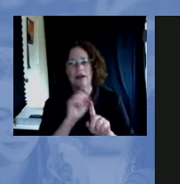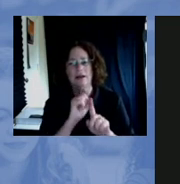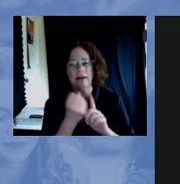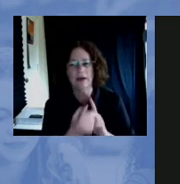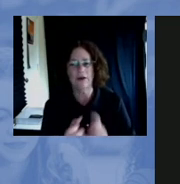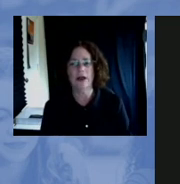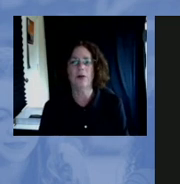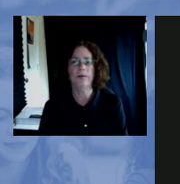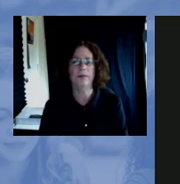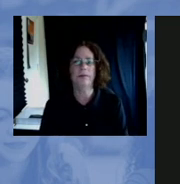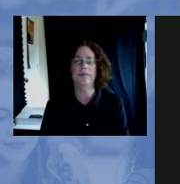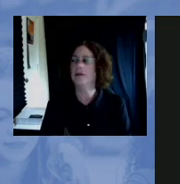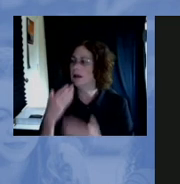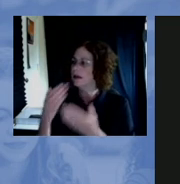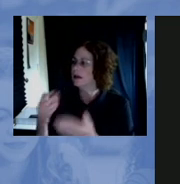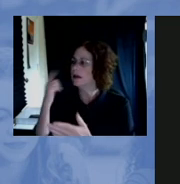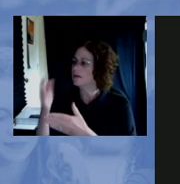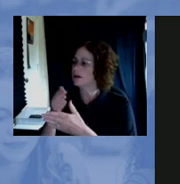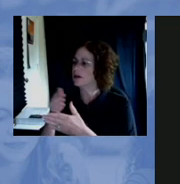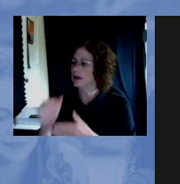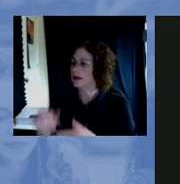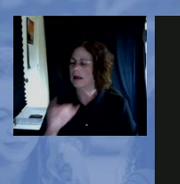THANK YOU FOR SHARING THAT. AND I KNOW THAT EARLY CHILDHOOD EDUCATION